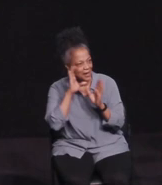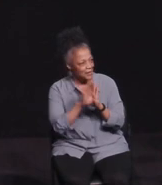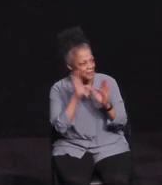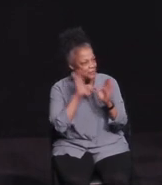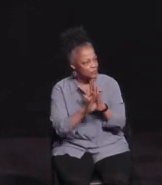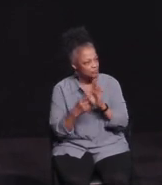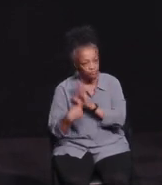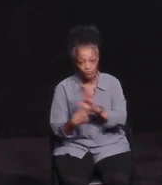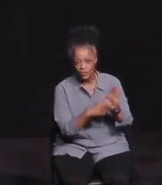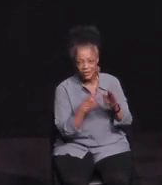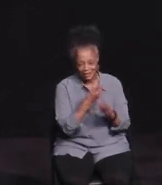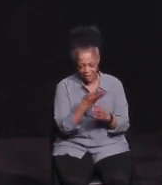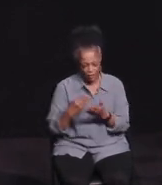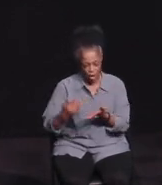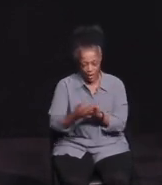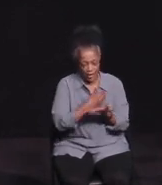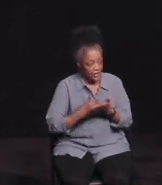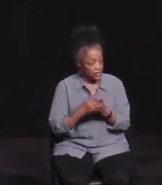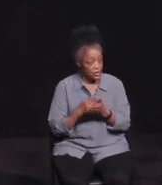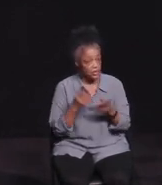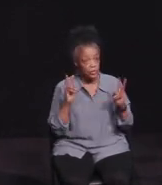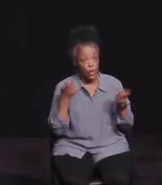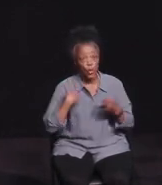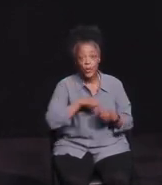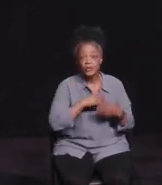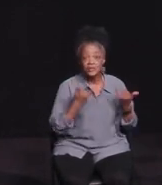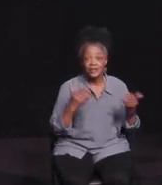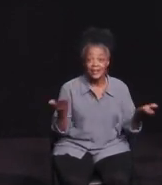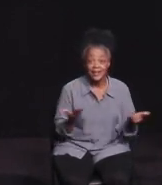collections, including "We're Still Here," winner of the 2019